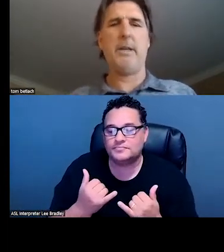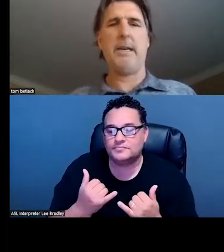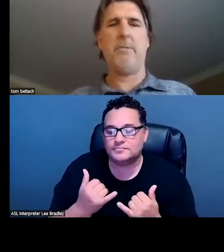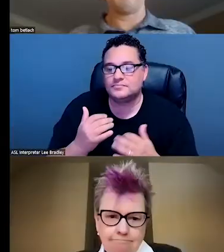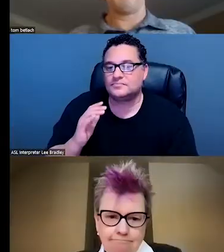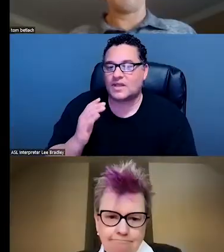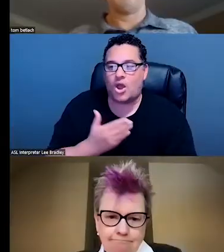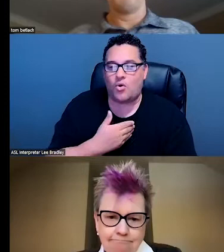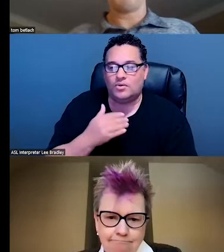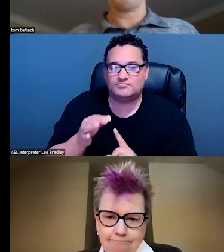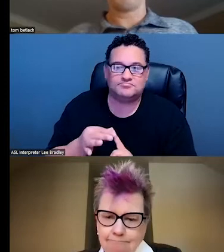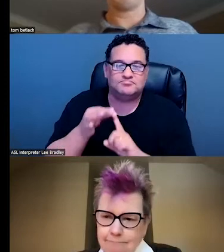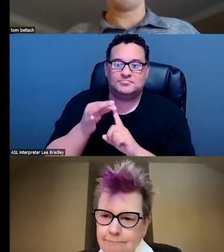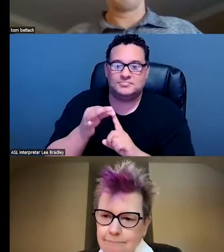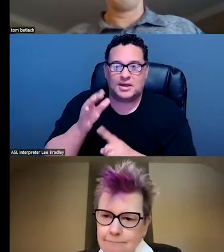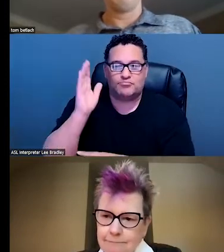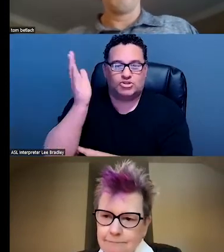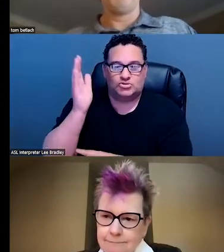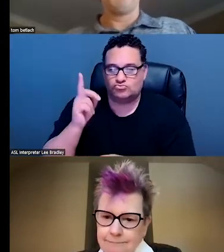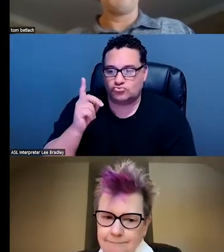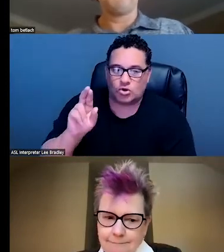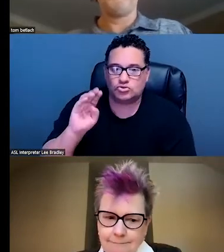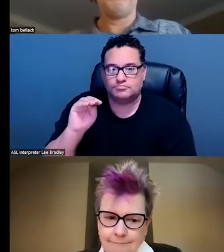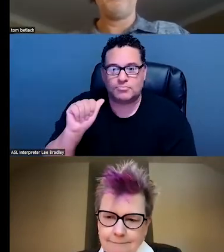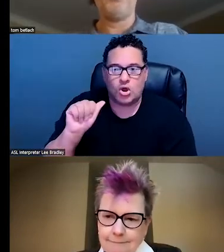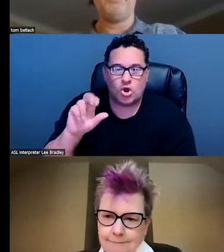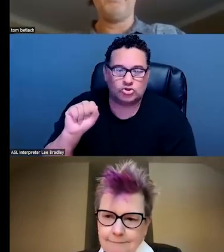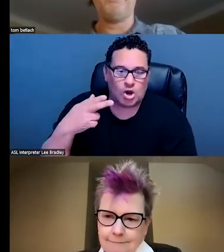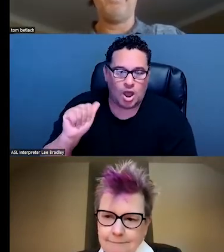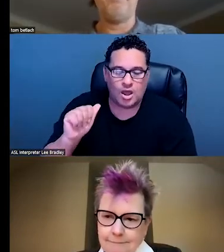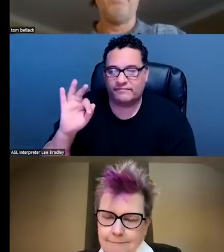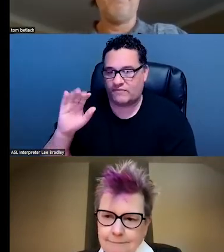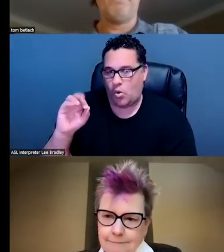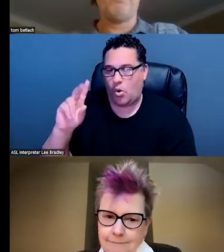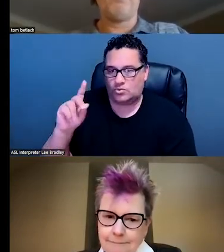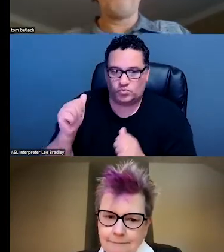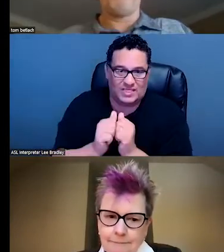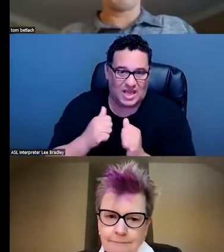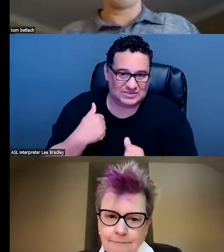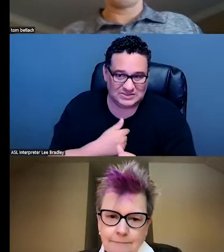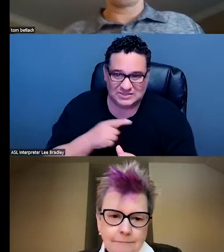AND, WE HAVE DR. MARSHA FORD WITH US. AND SHE IS THE THE FOUNDER AND PAST DIRECTOR